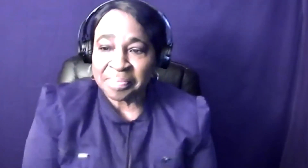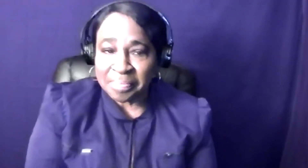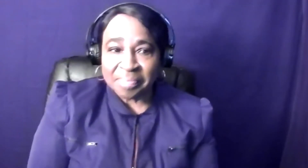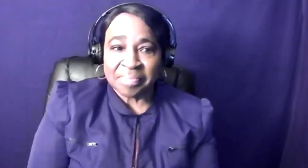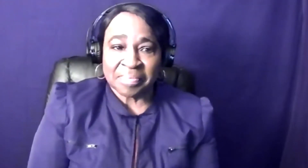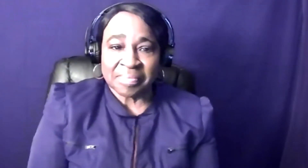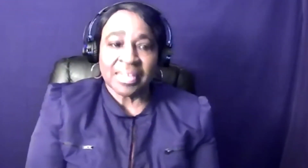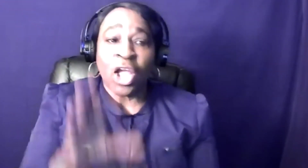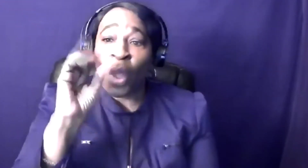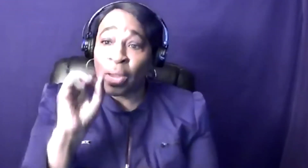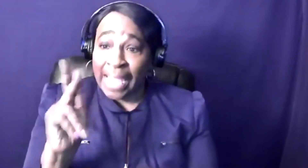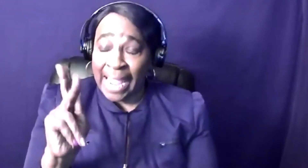Okay, thank you, everyone.